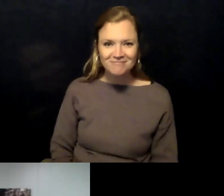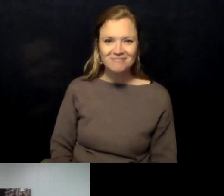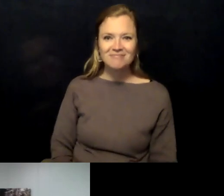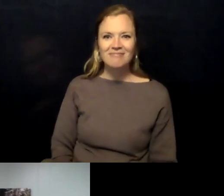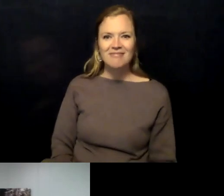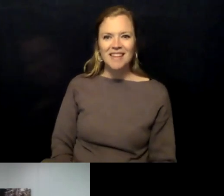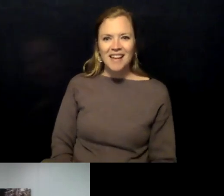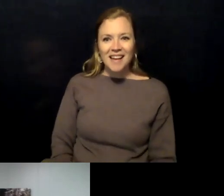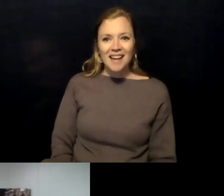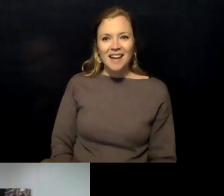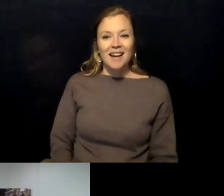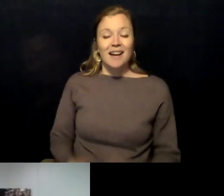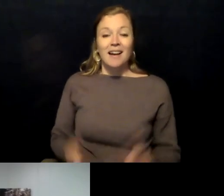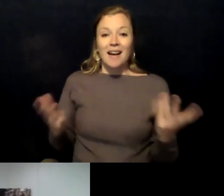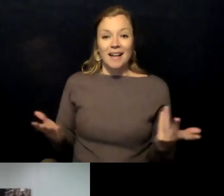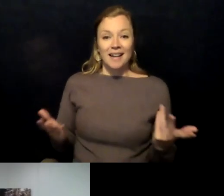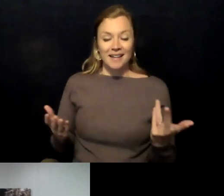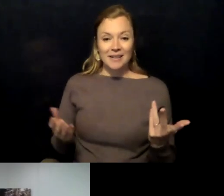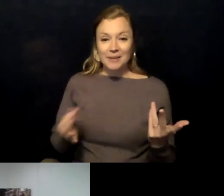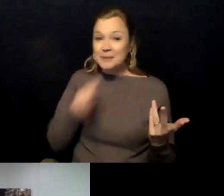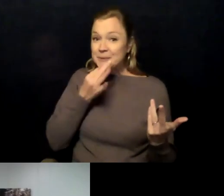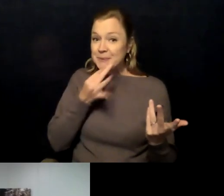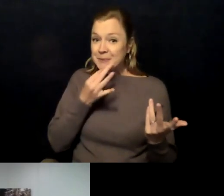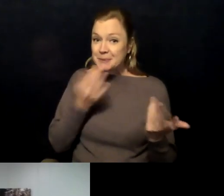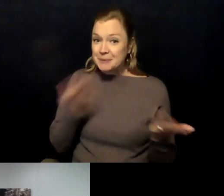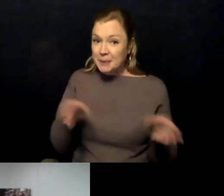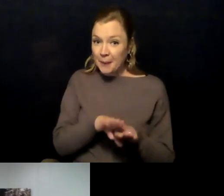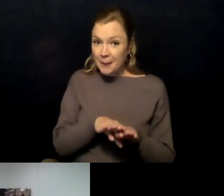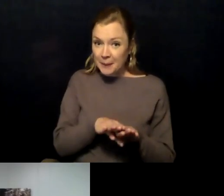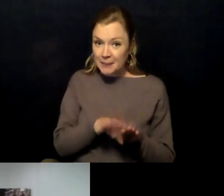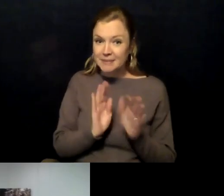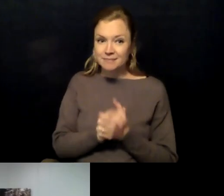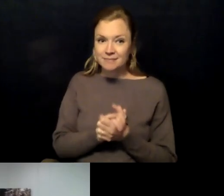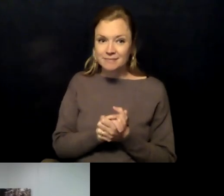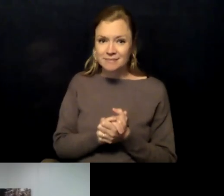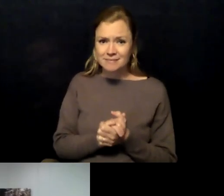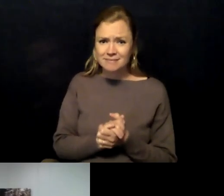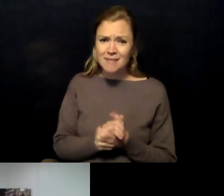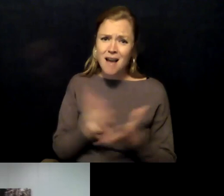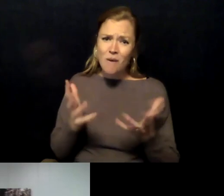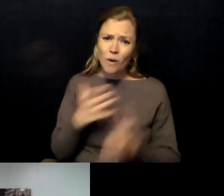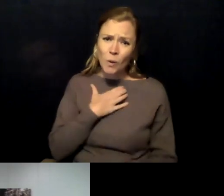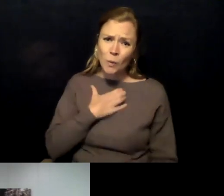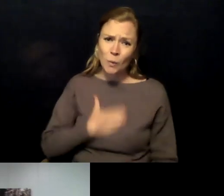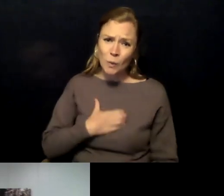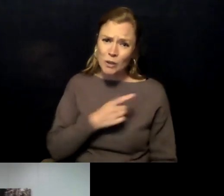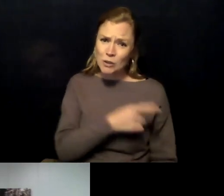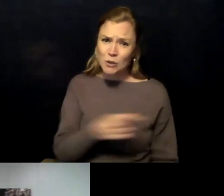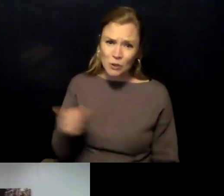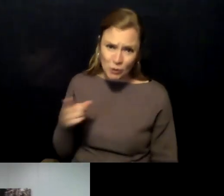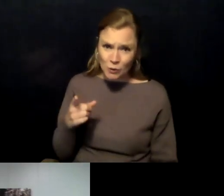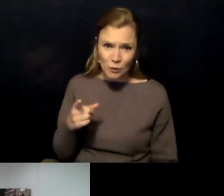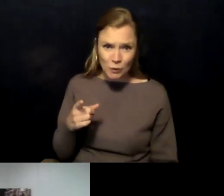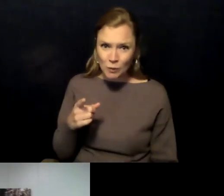before we say goodbye I do want to wish everybody watching a very happy